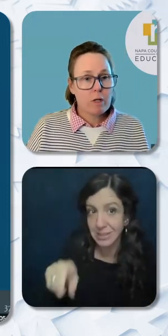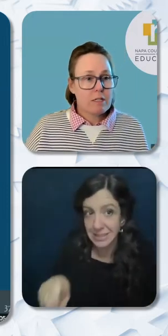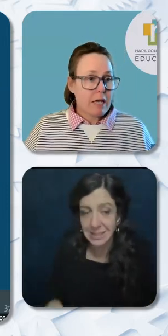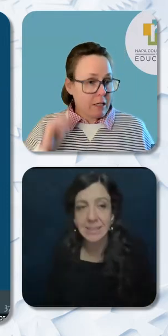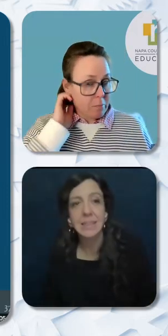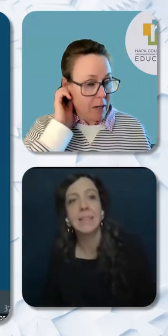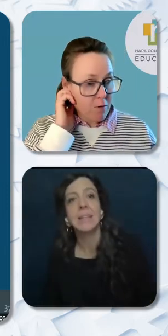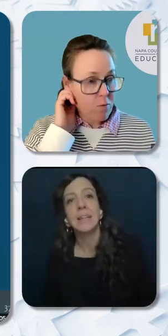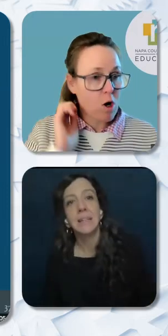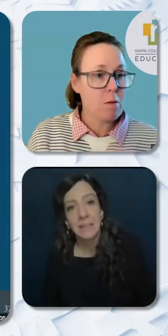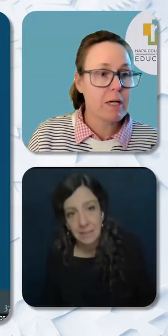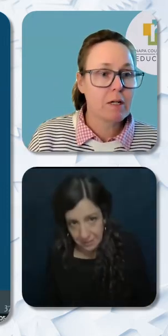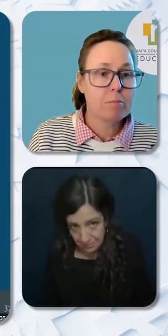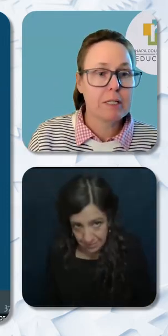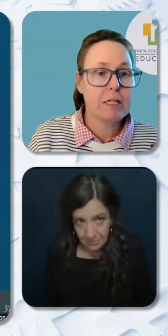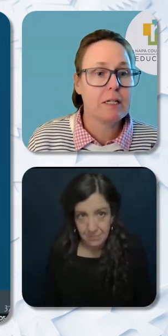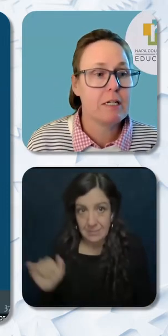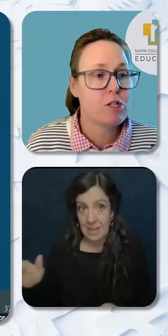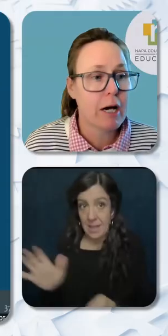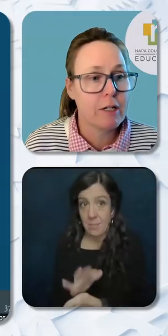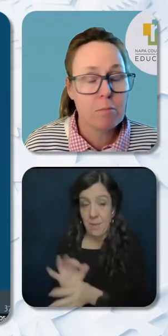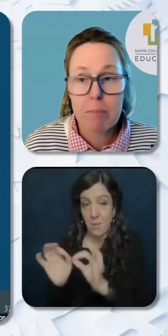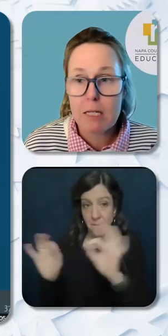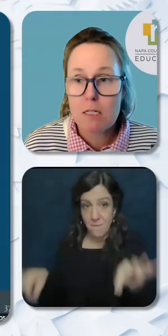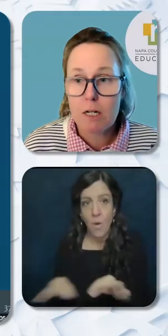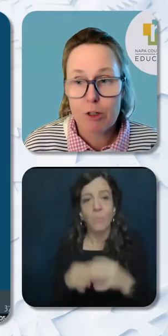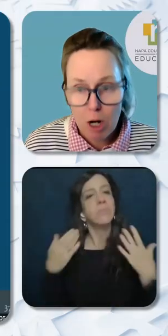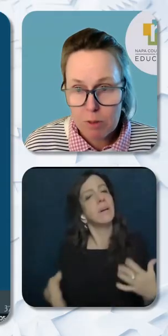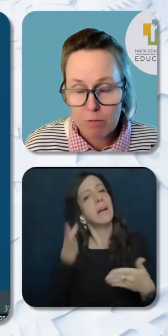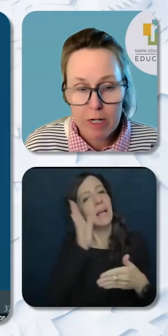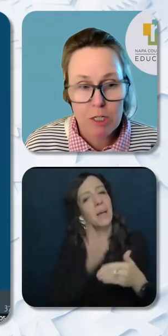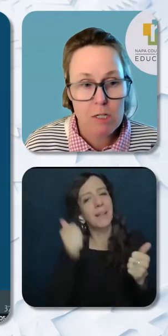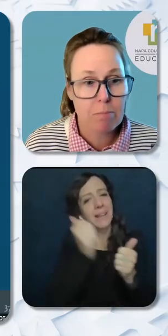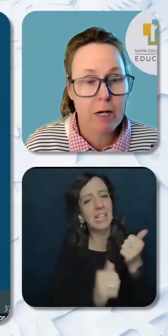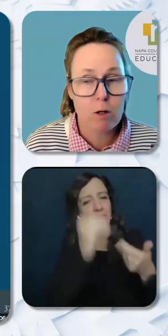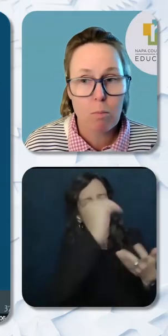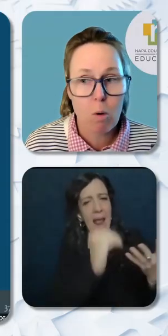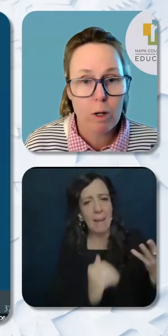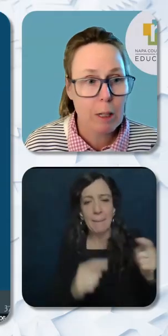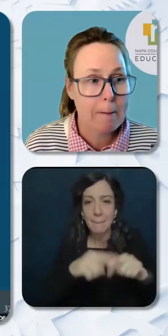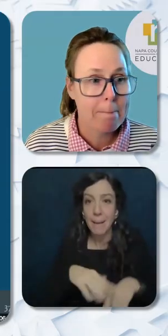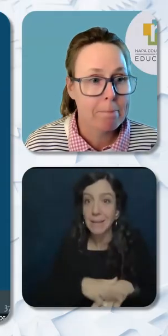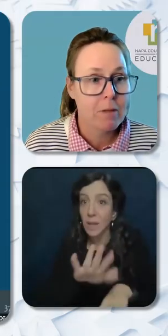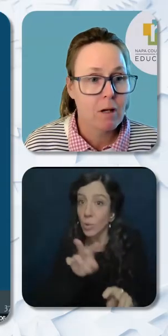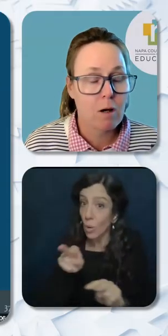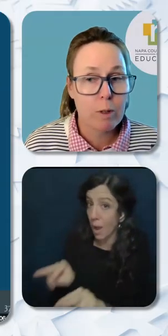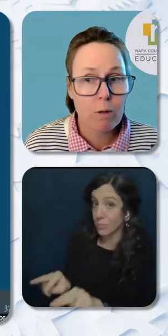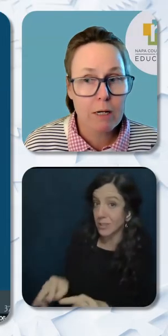Then, you want to take the paper form and complete each item based on your observations and parent report.